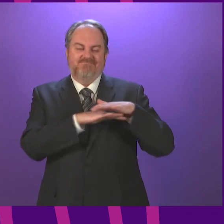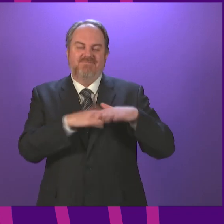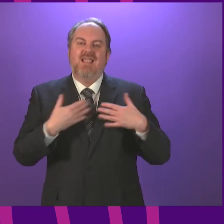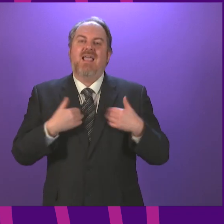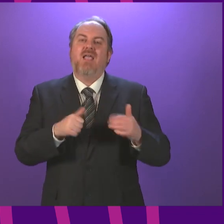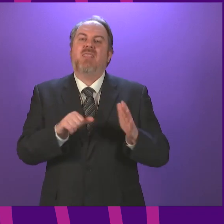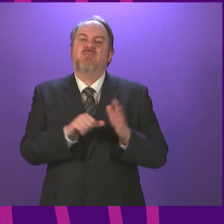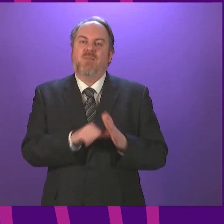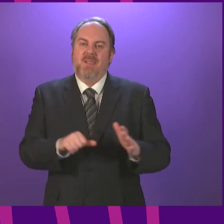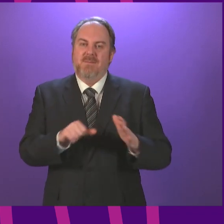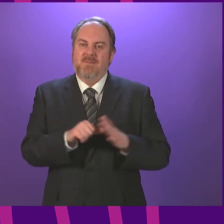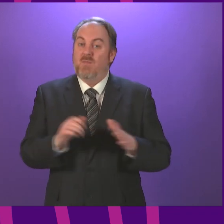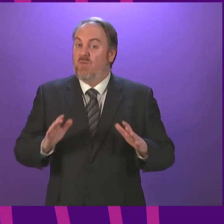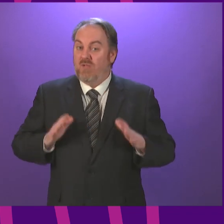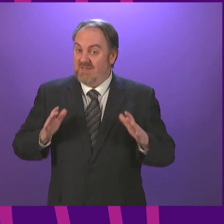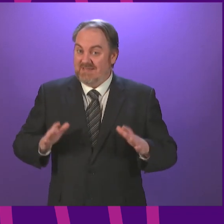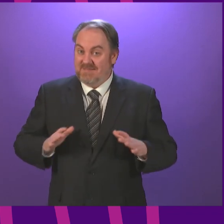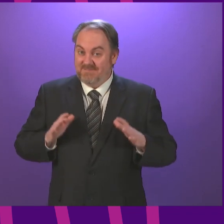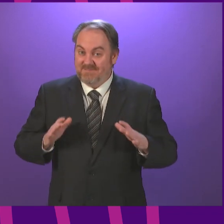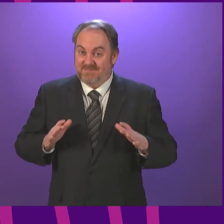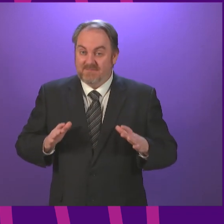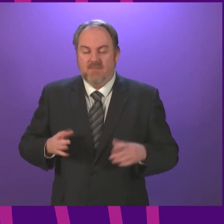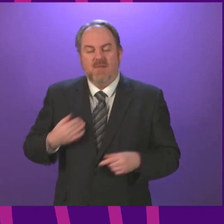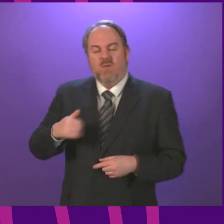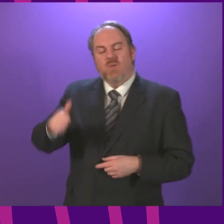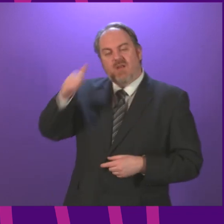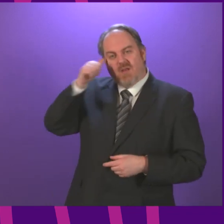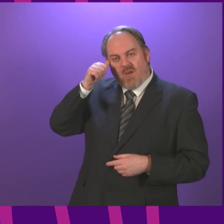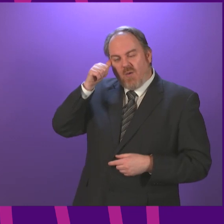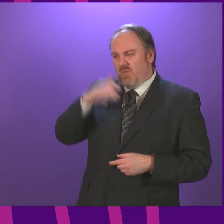I know that the approach that we are taking can create anomalies in people’s minds,